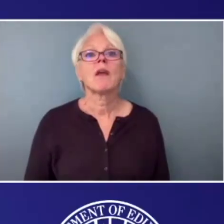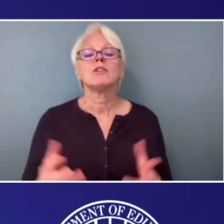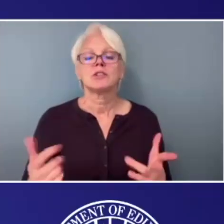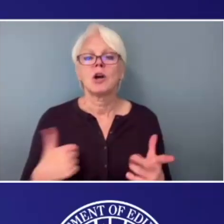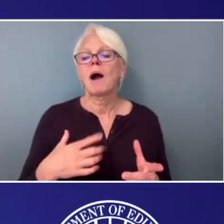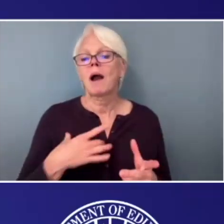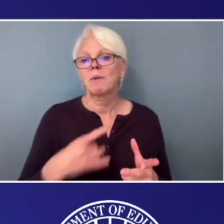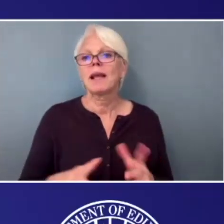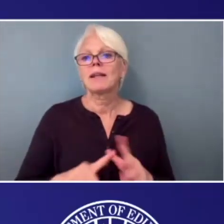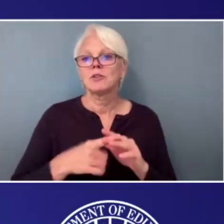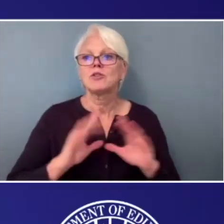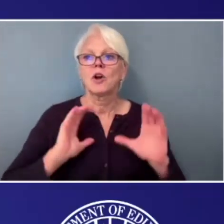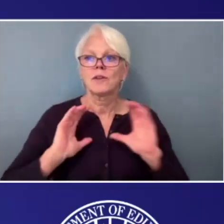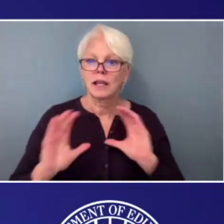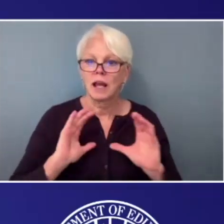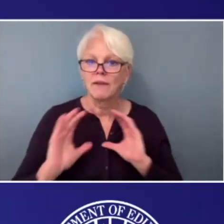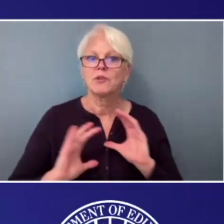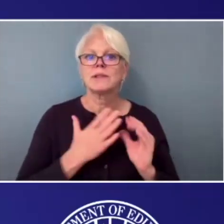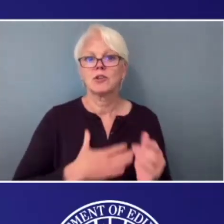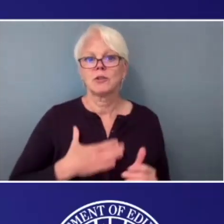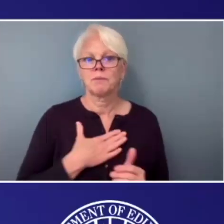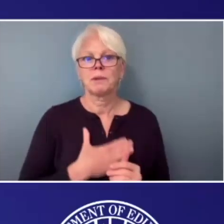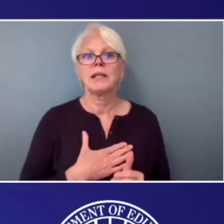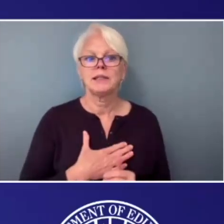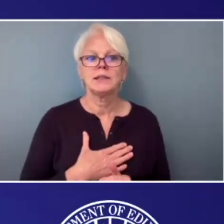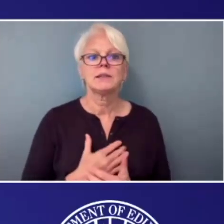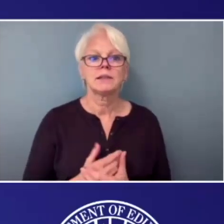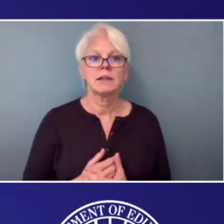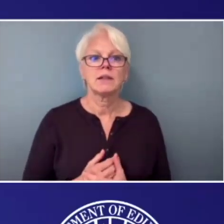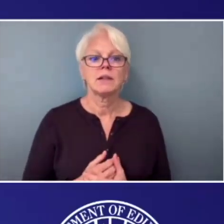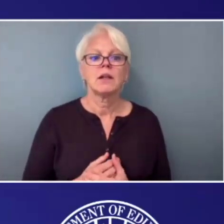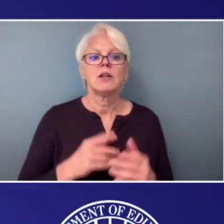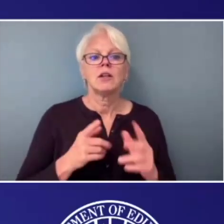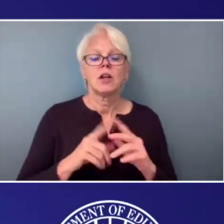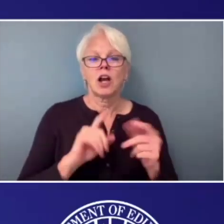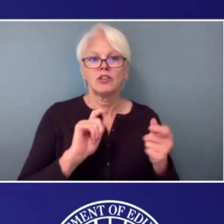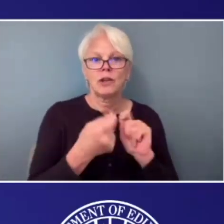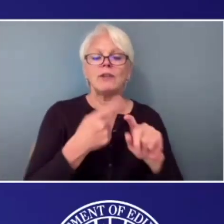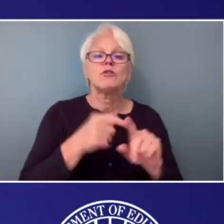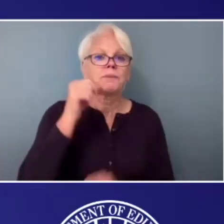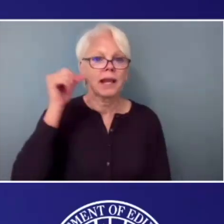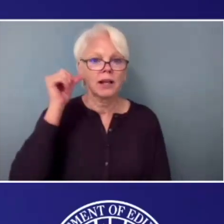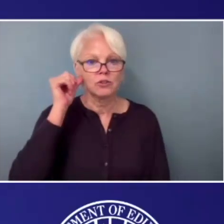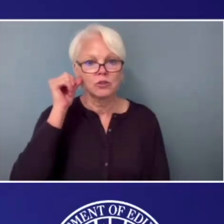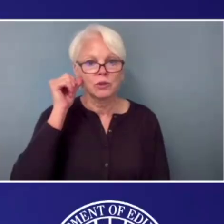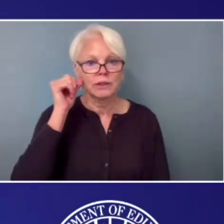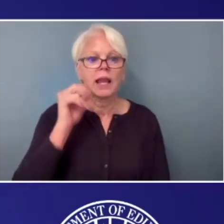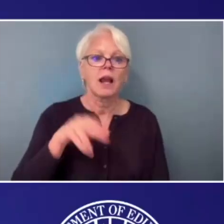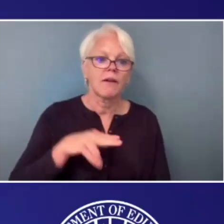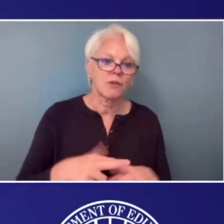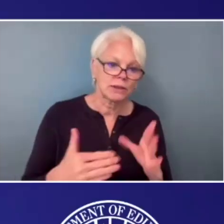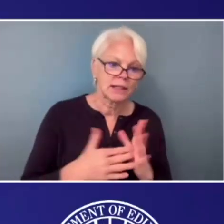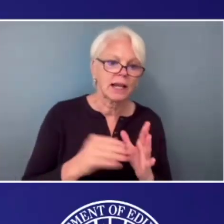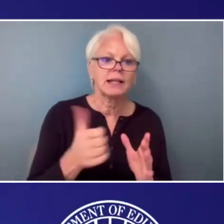conversation, please, with a change from yesterday, that of course, again, another way that we heard you.